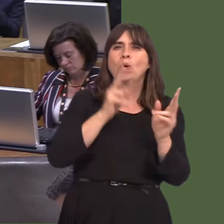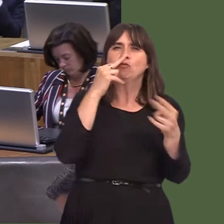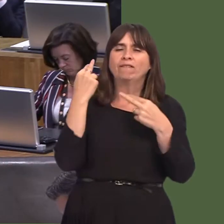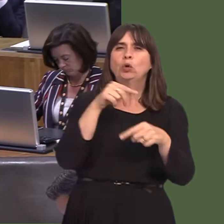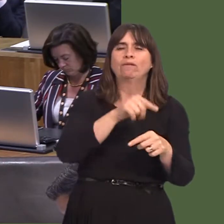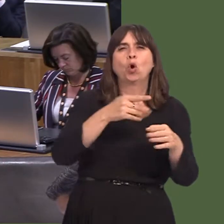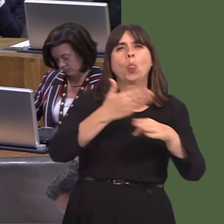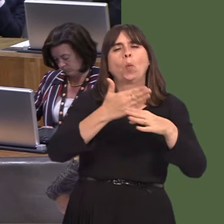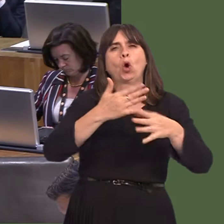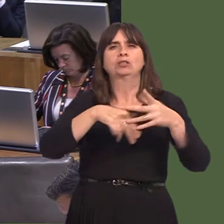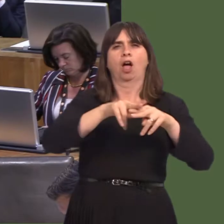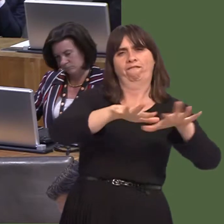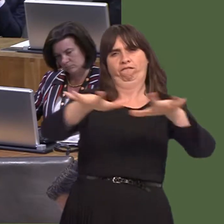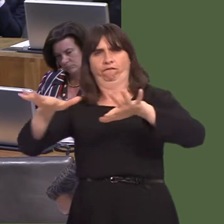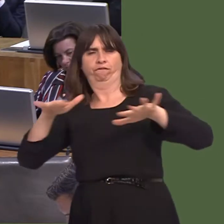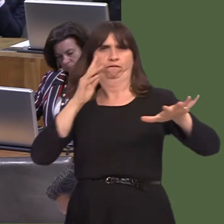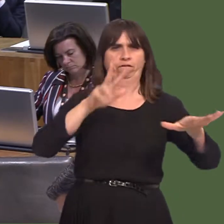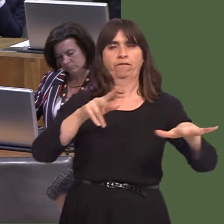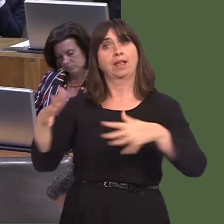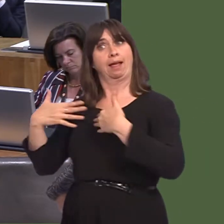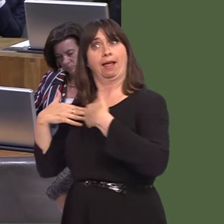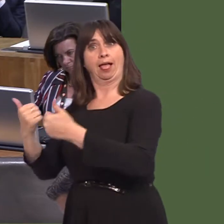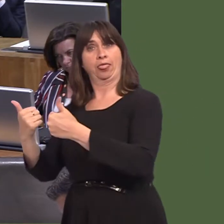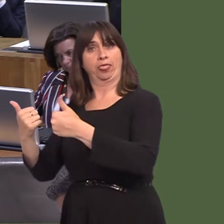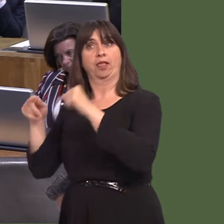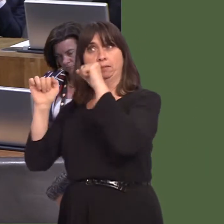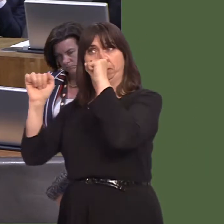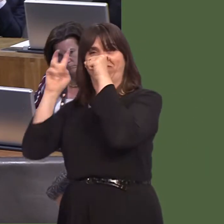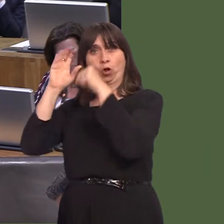Now, within health, 'Informed Health and Care' sets out the vision for the delivery of digital